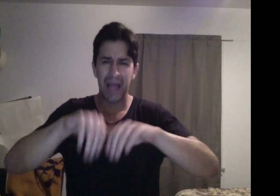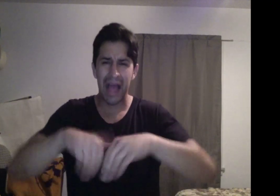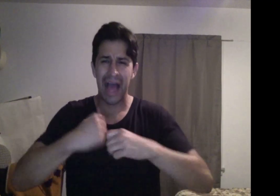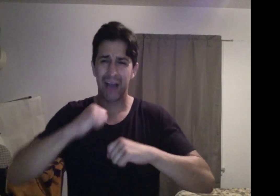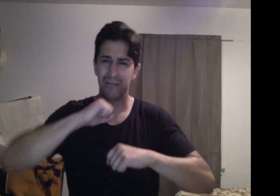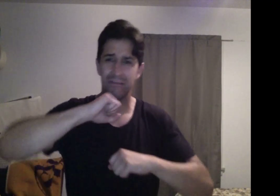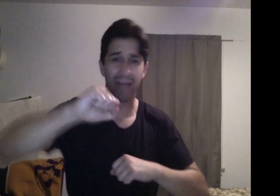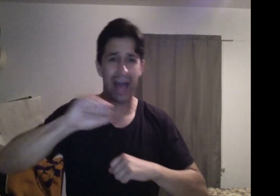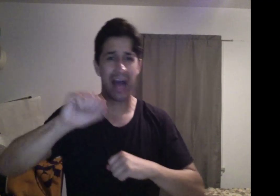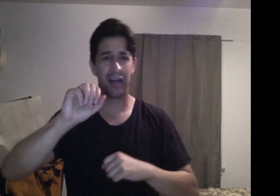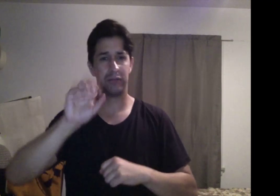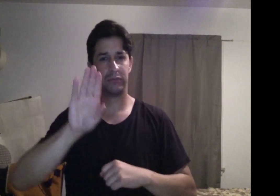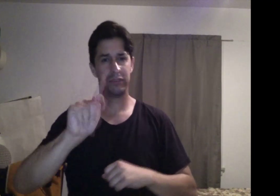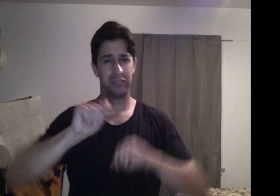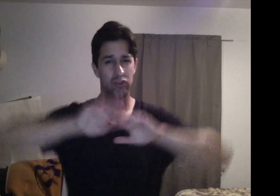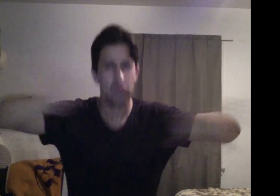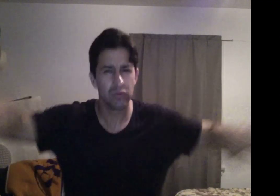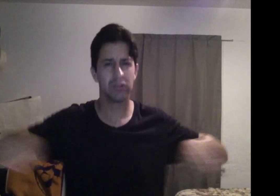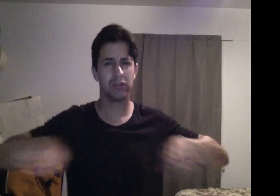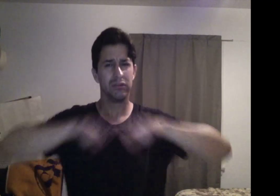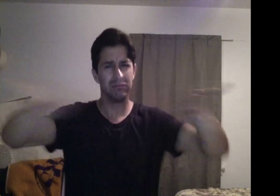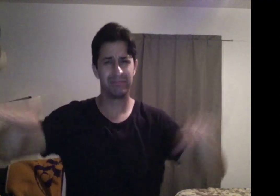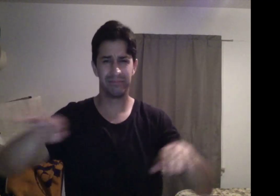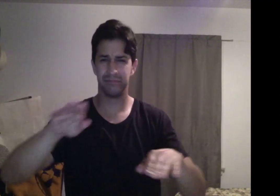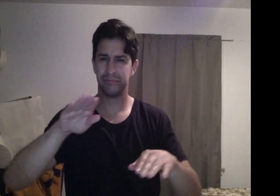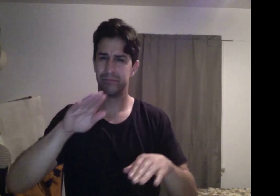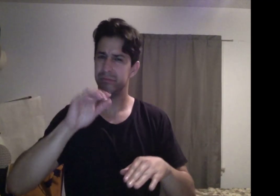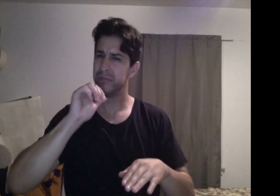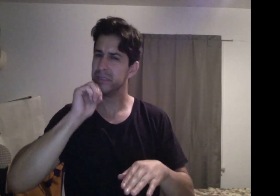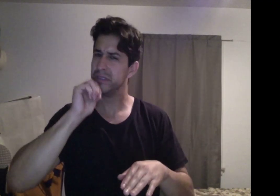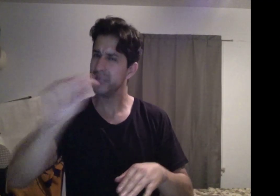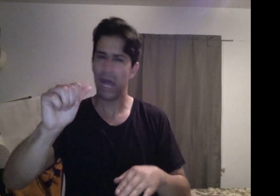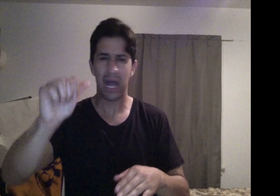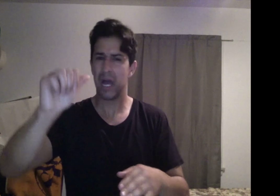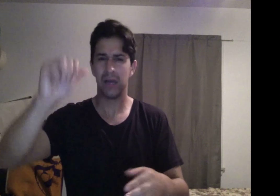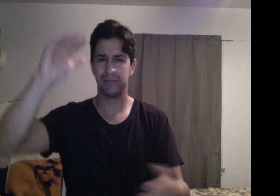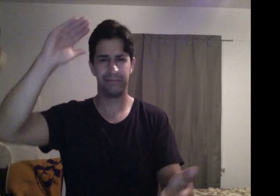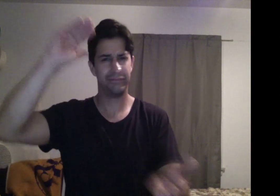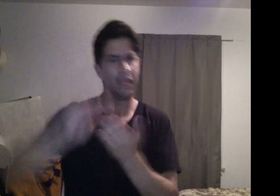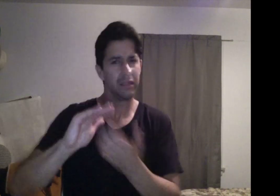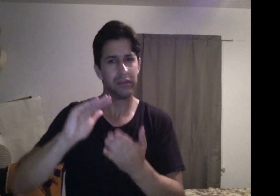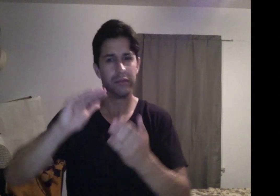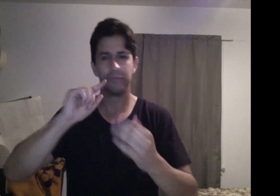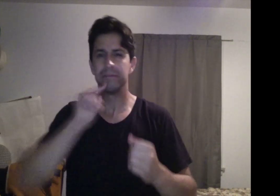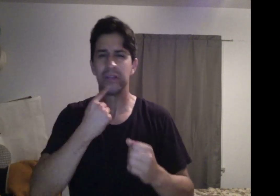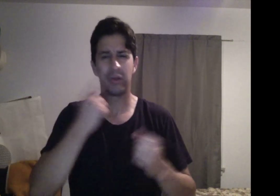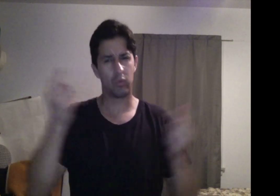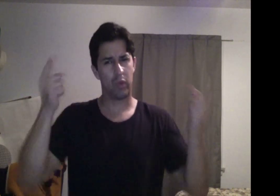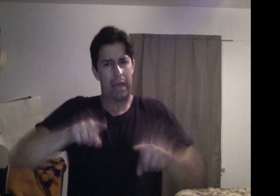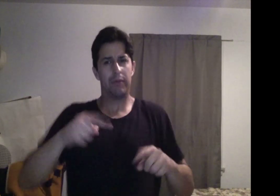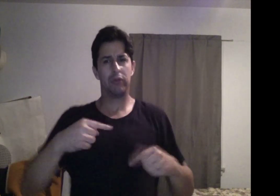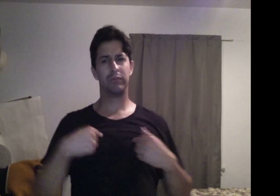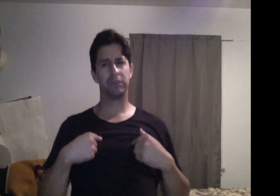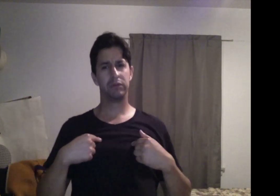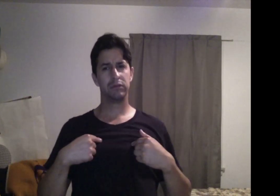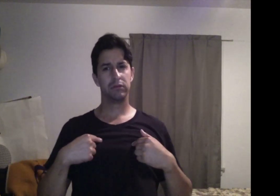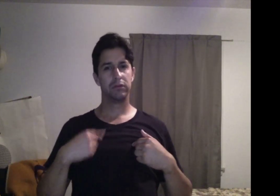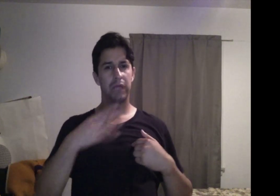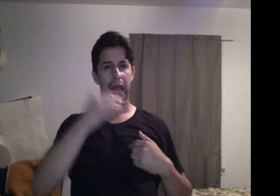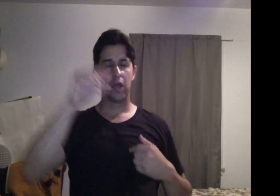How fast Brock swims does not lessen the severity of what happened to me,